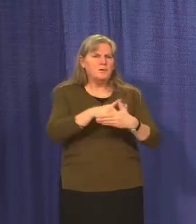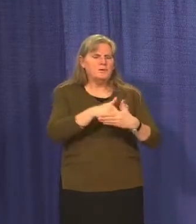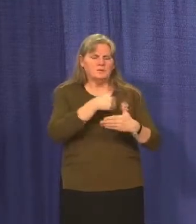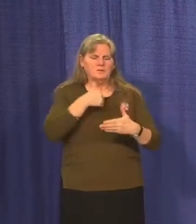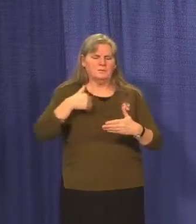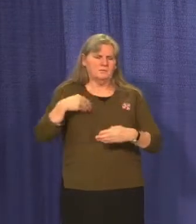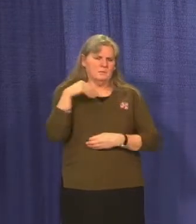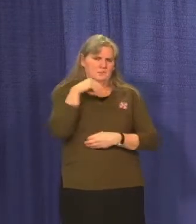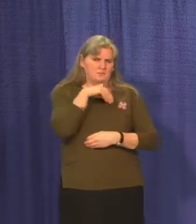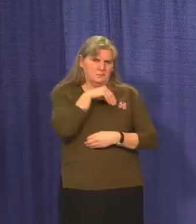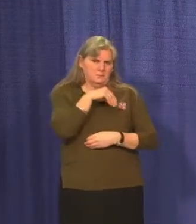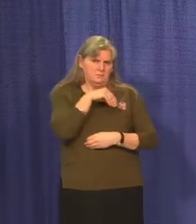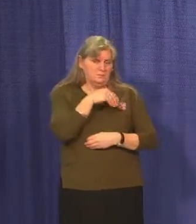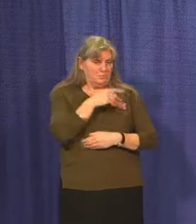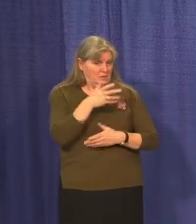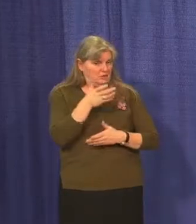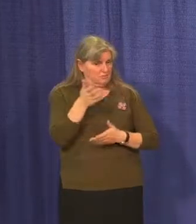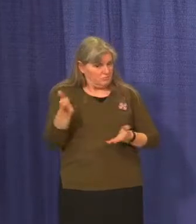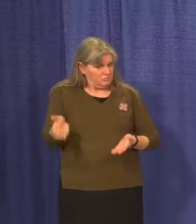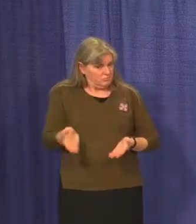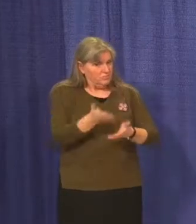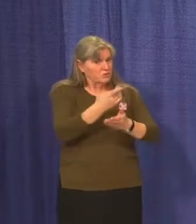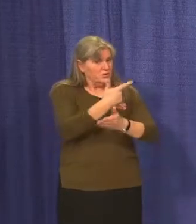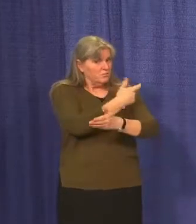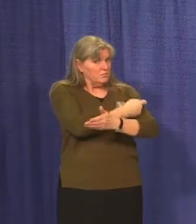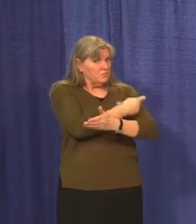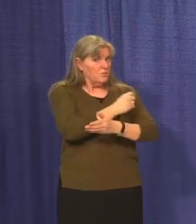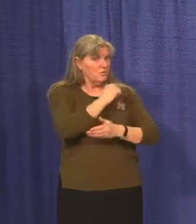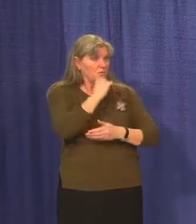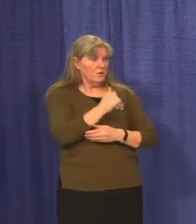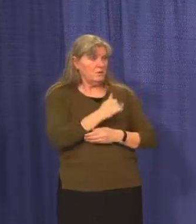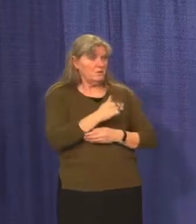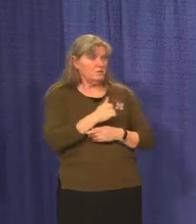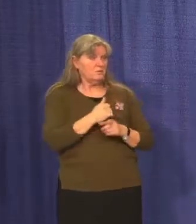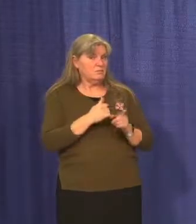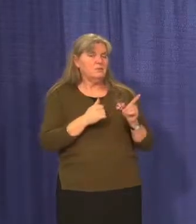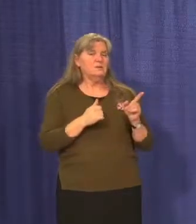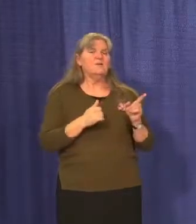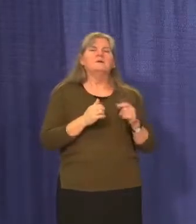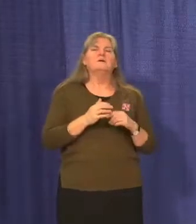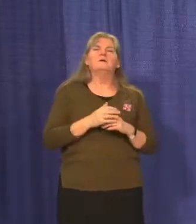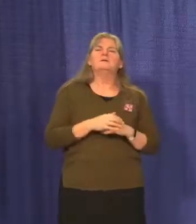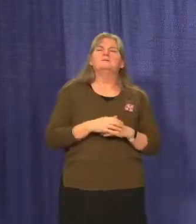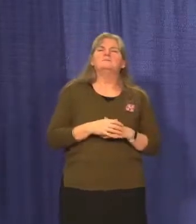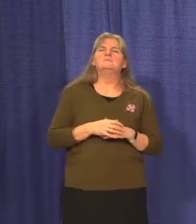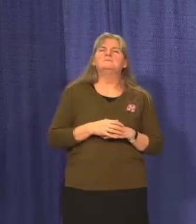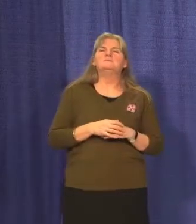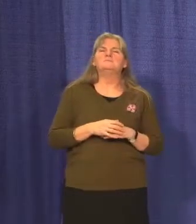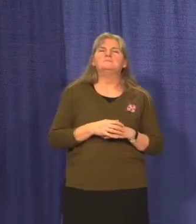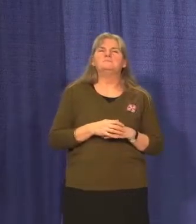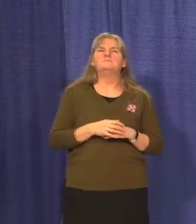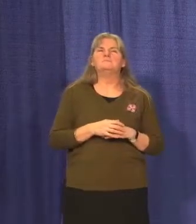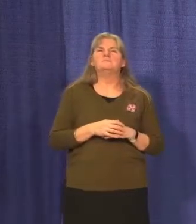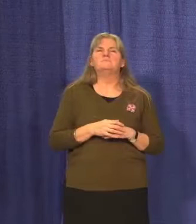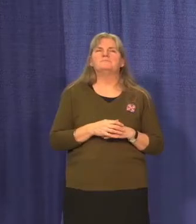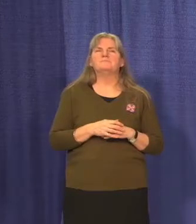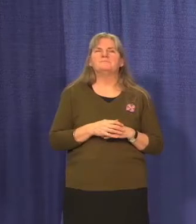breast-feeding? Are they encouraged to get the vaccine?